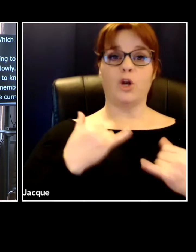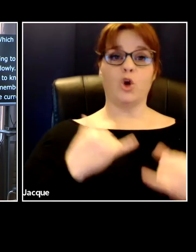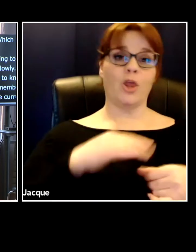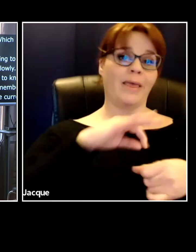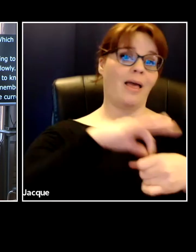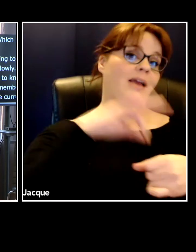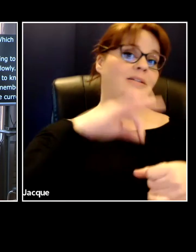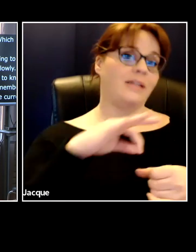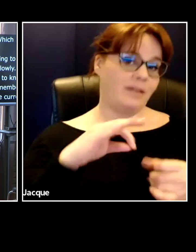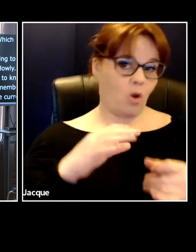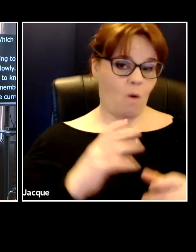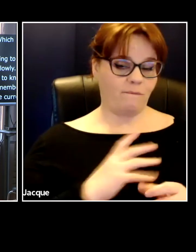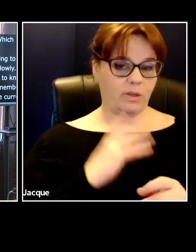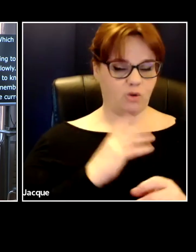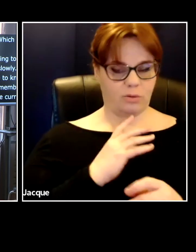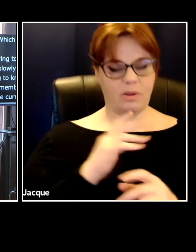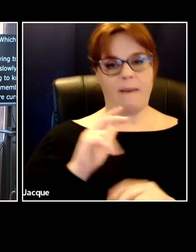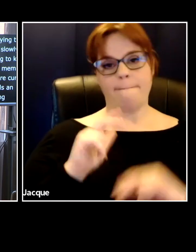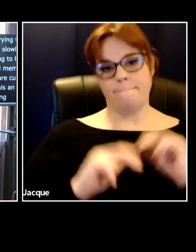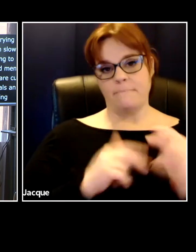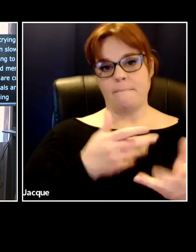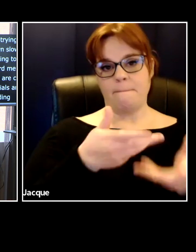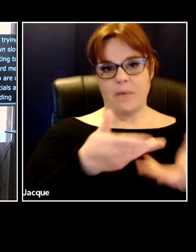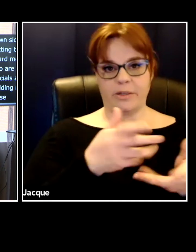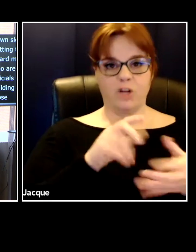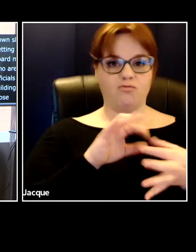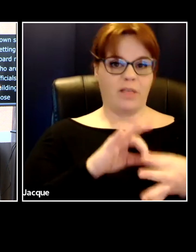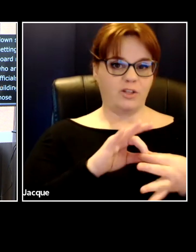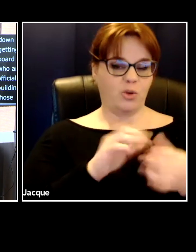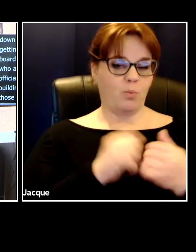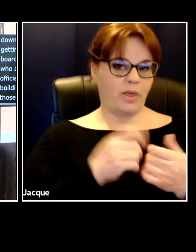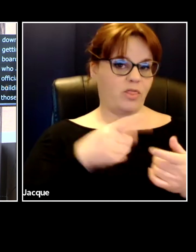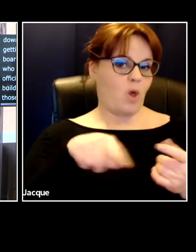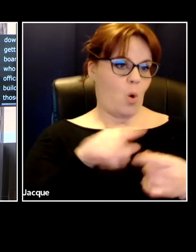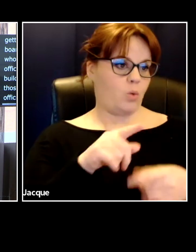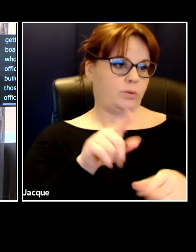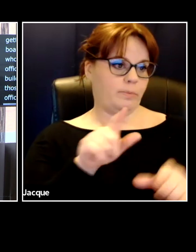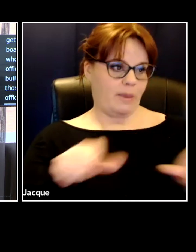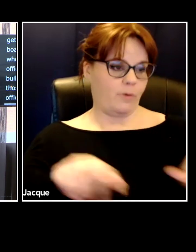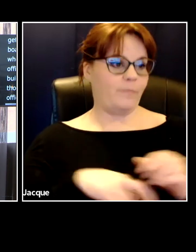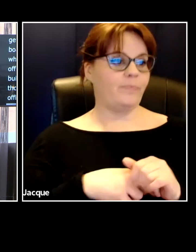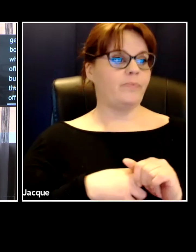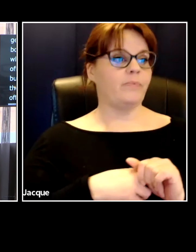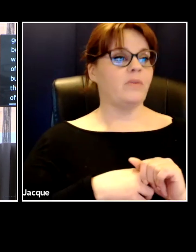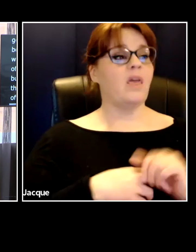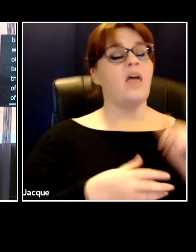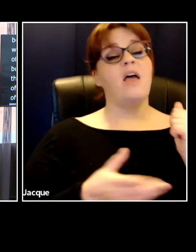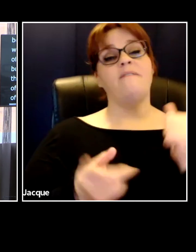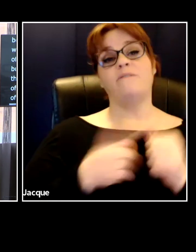relations with ships with those elected officials and helping them um first of all ride transit um